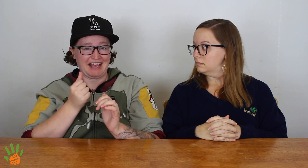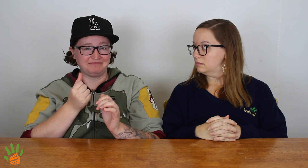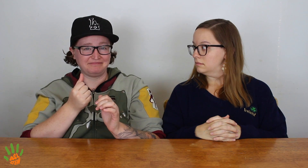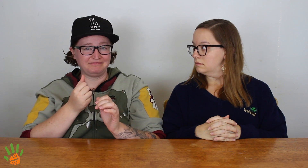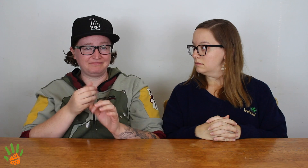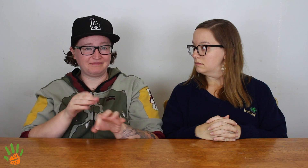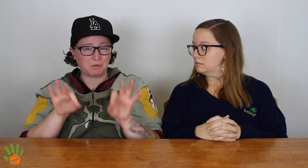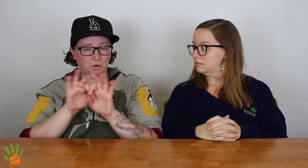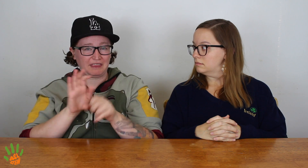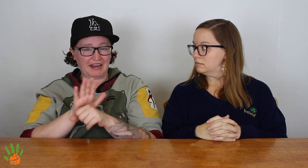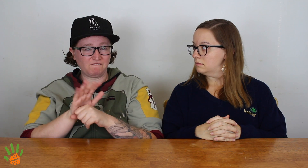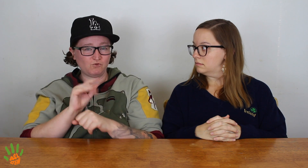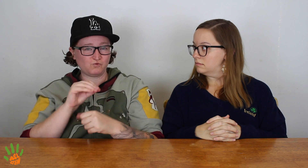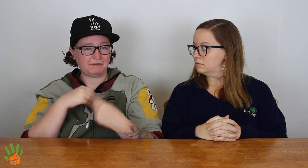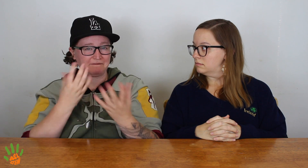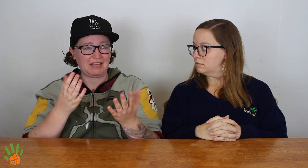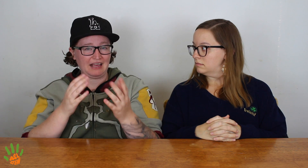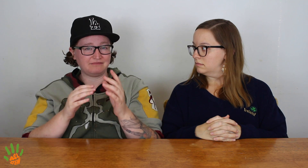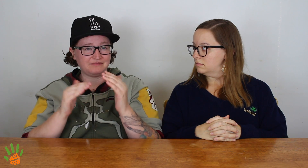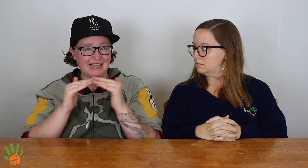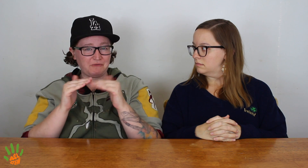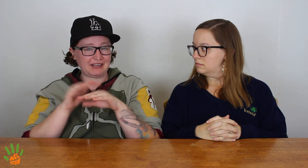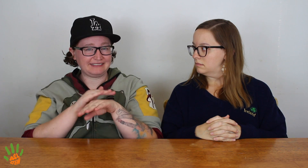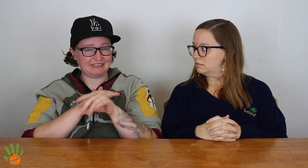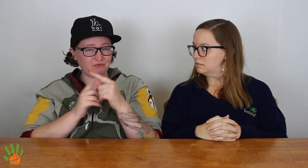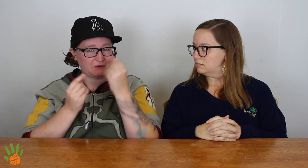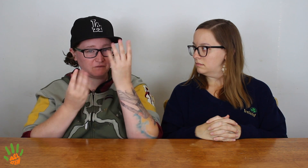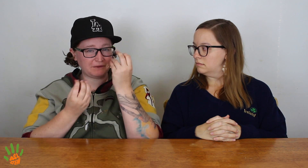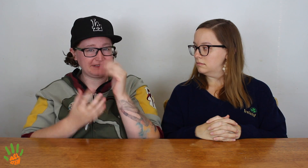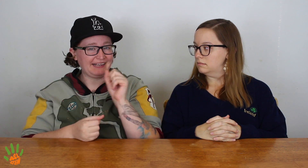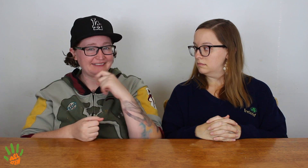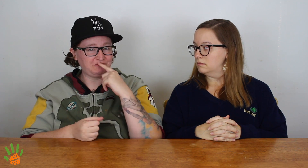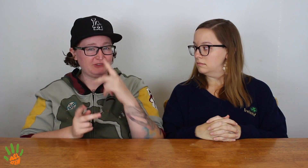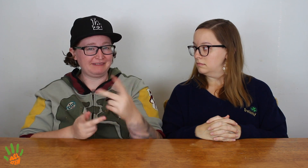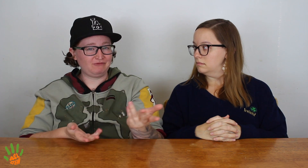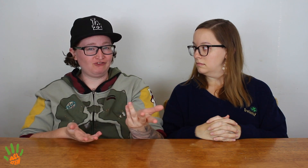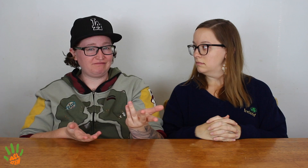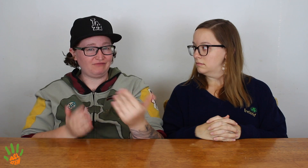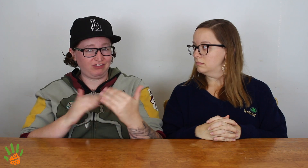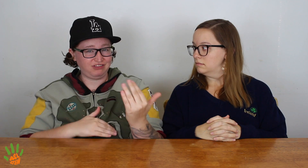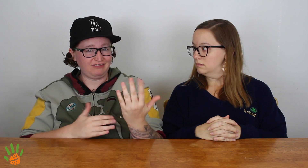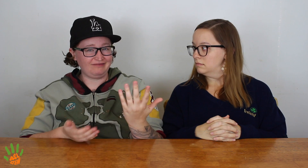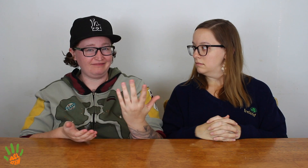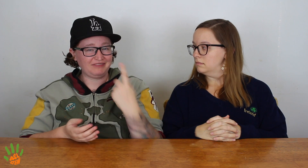they think Deaf people are not important enough to provide equal access to the information as a hearing person would have.